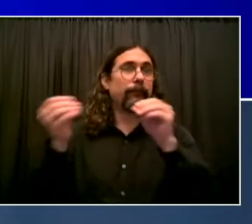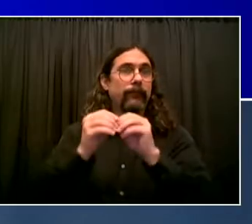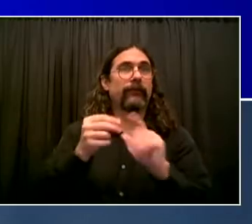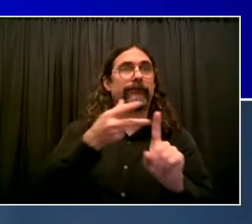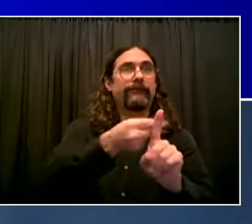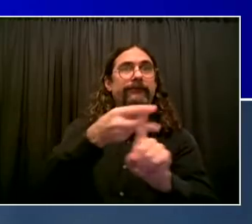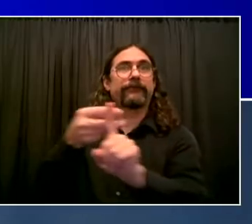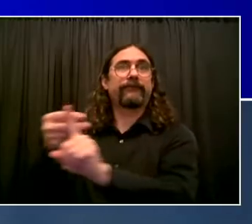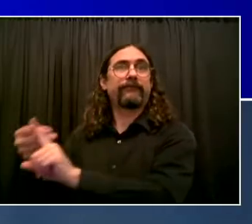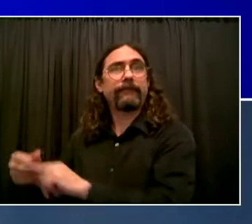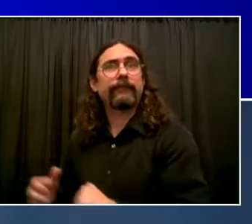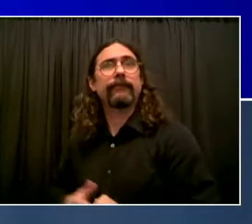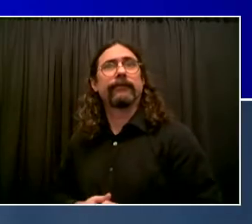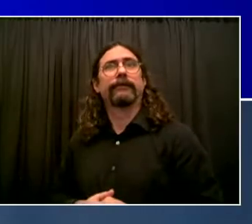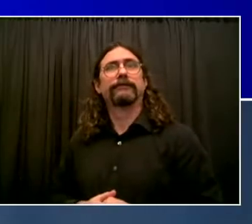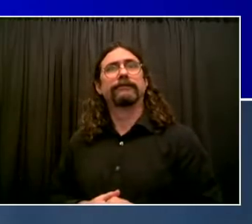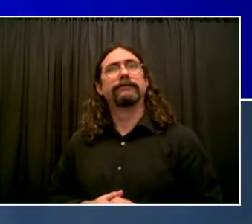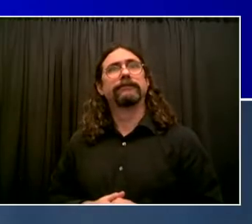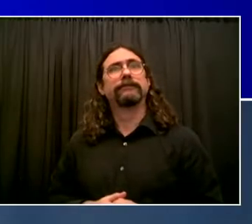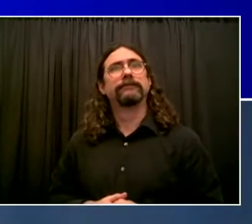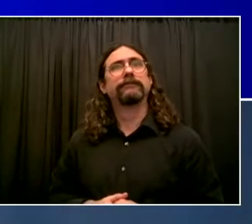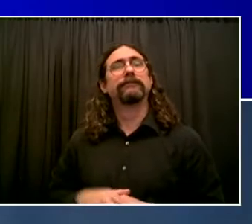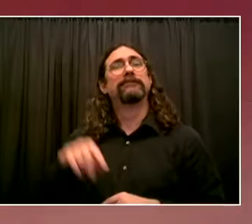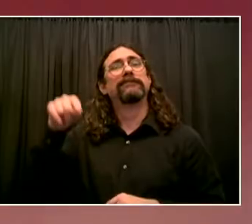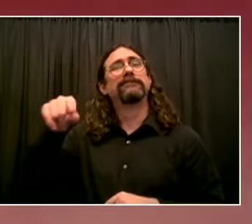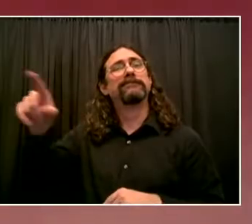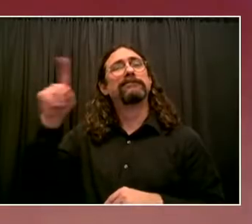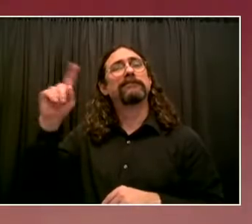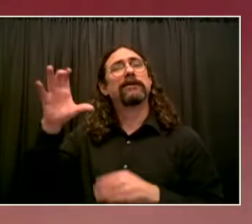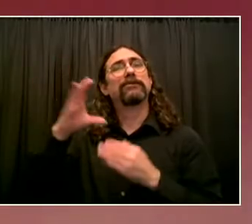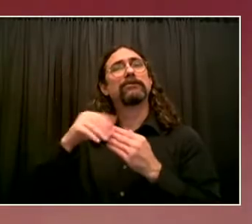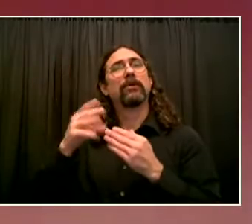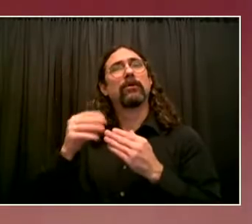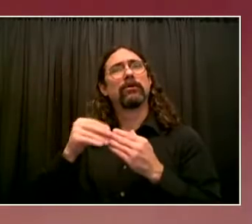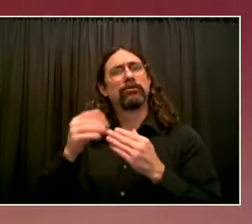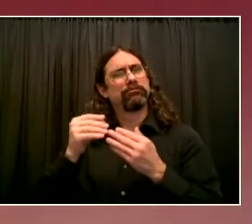AND STATEN ISLAND TO MAKE SRUE WE REALLY GET OUR VACCINES OUT. IS NOT JUST LIMITED TO ADULTS